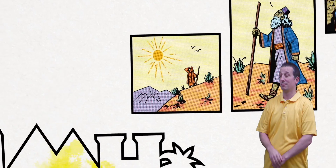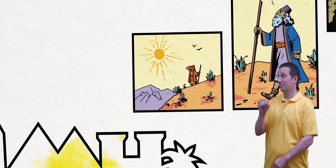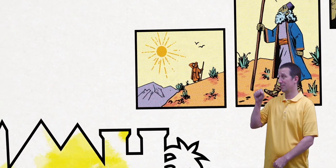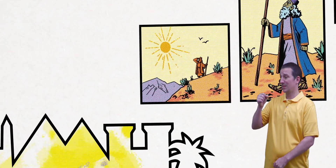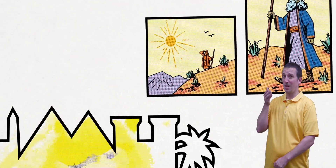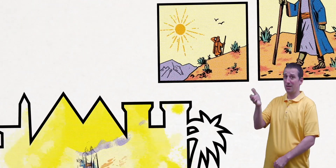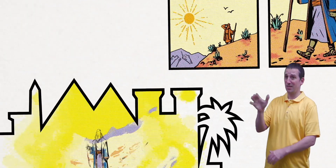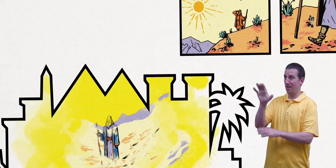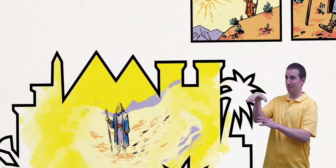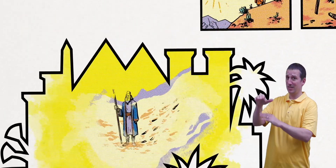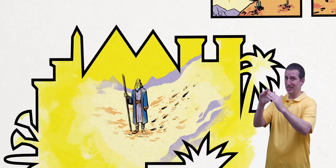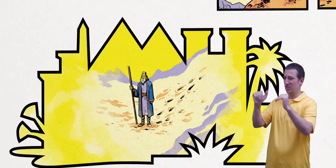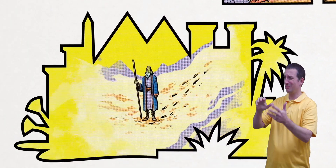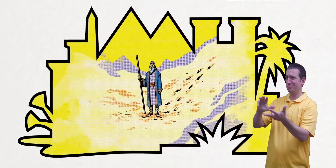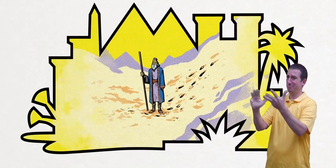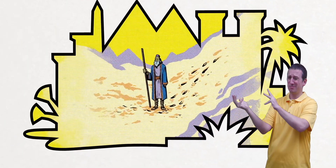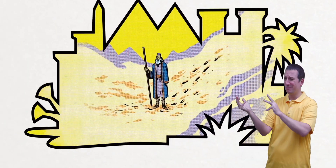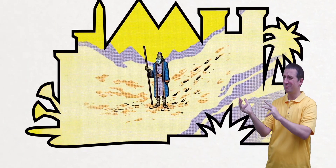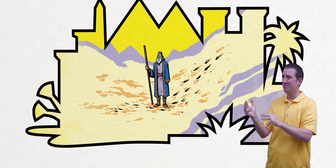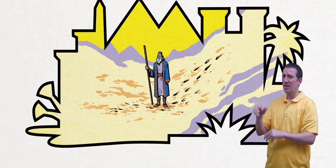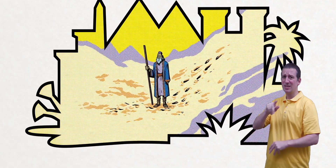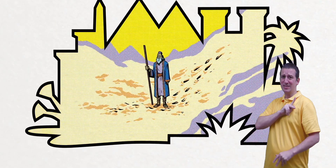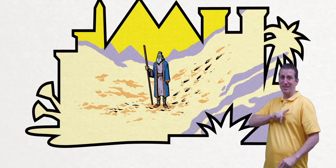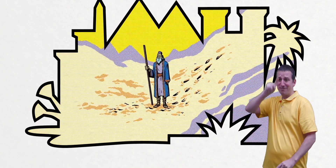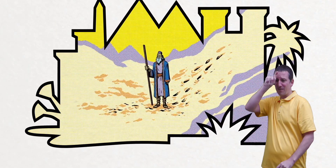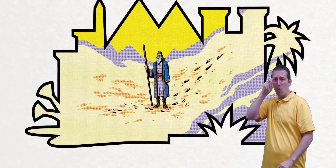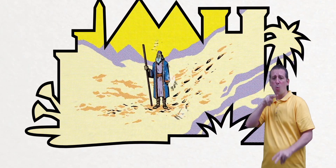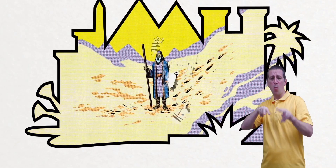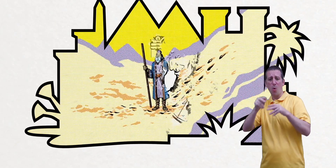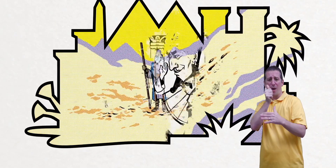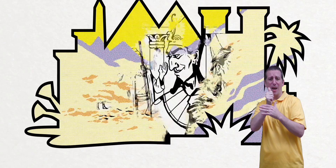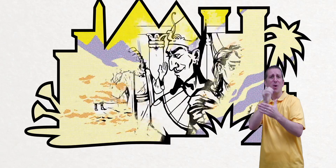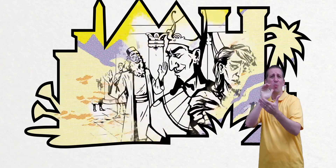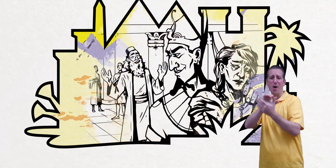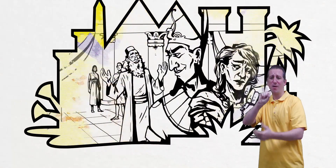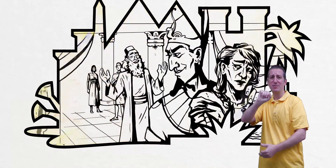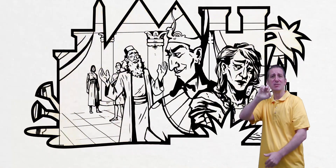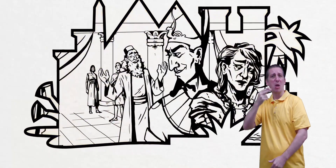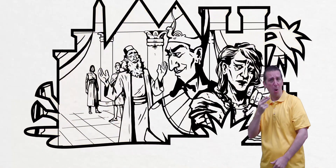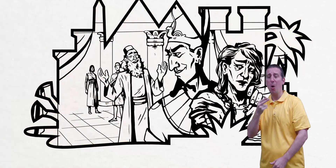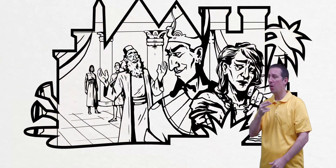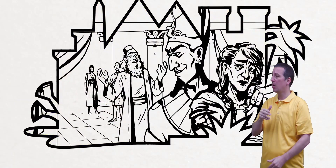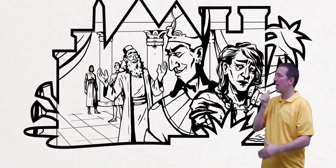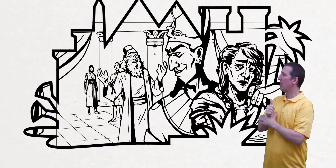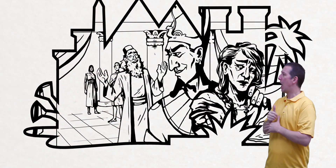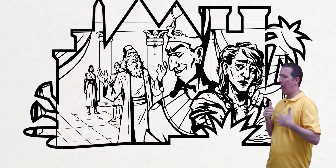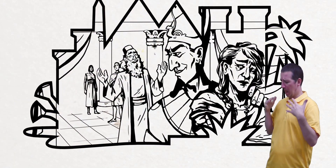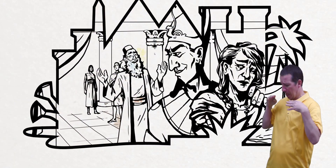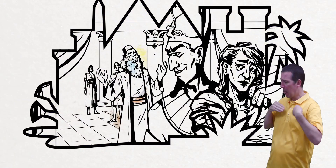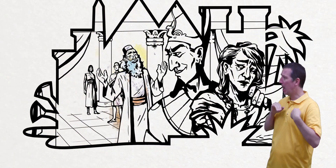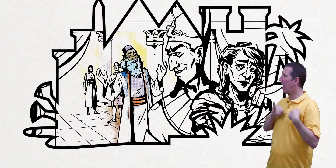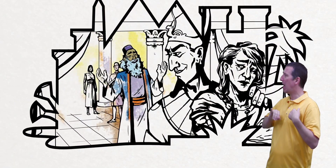Tim: And there in Egypt, things go downhill fast. Abraham denies that Sarah is his wife to save